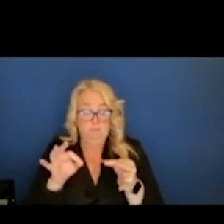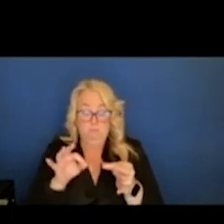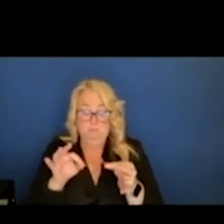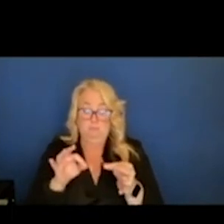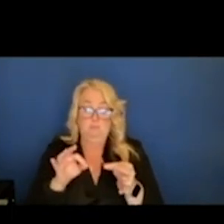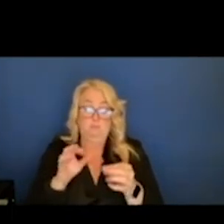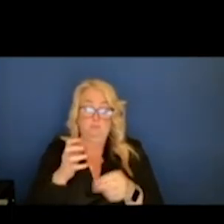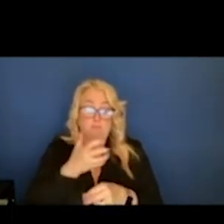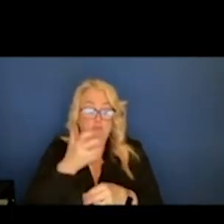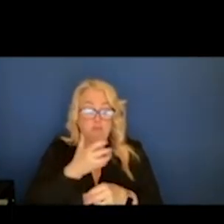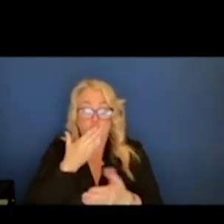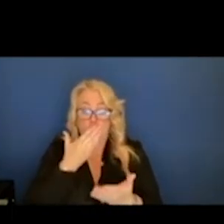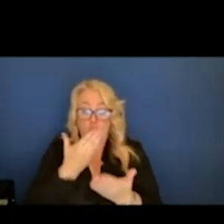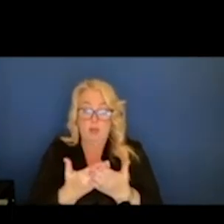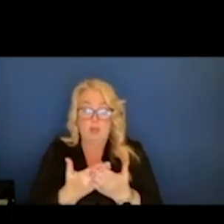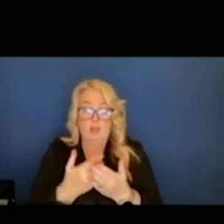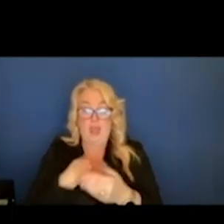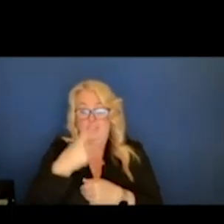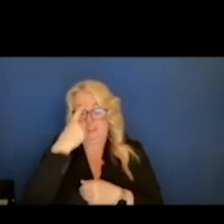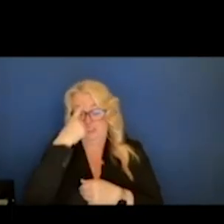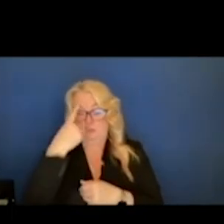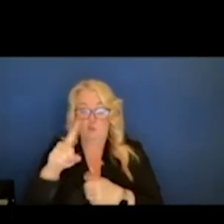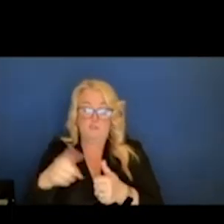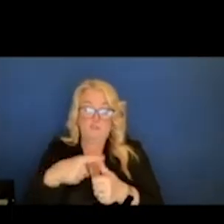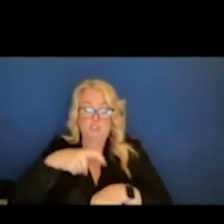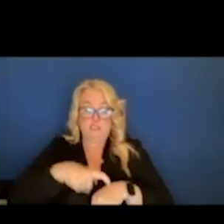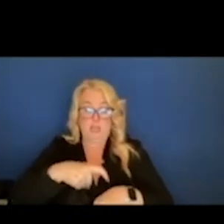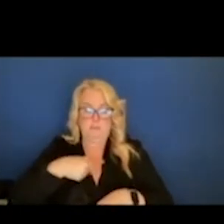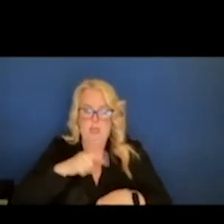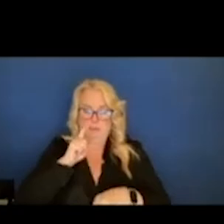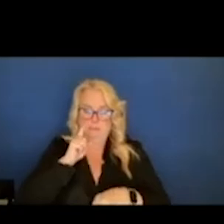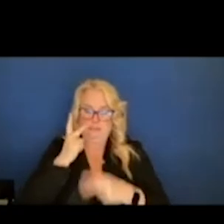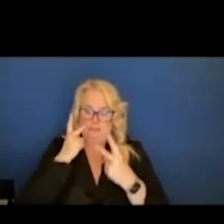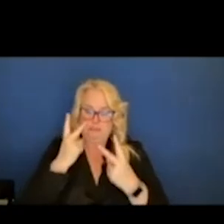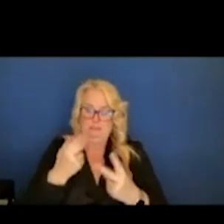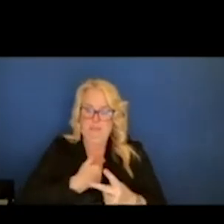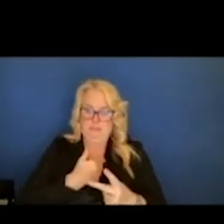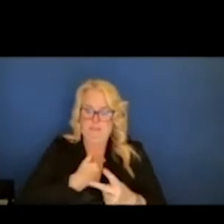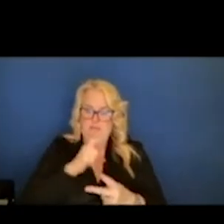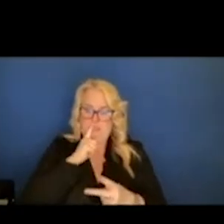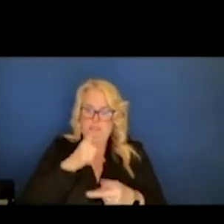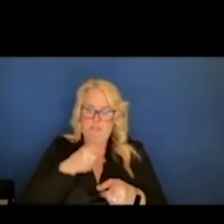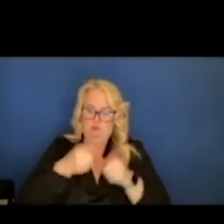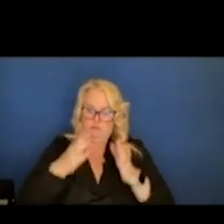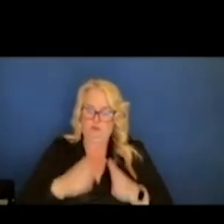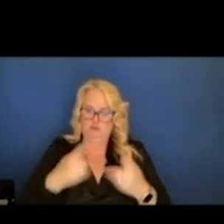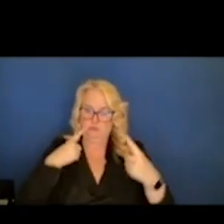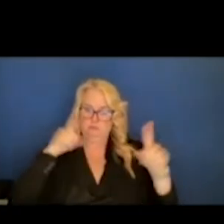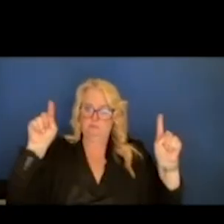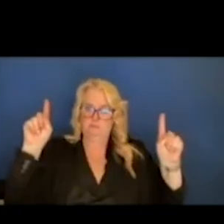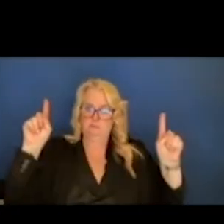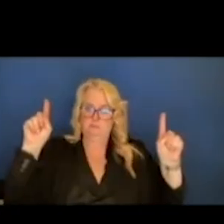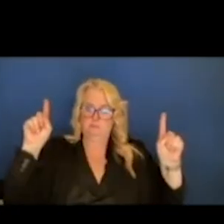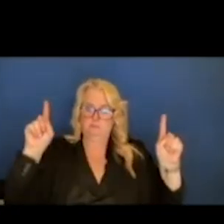well when she stated, “I think for the first time I am starting to see myself as a professional.”